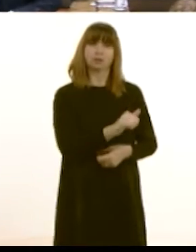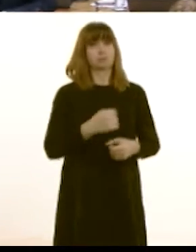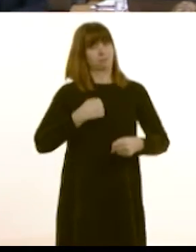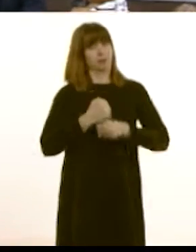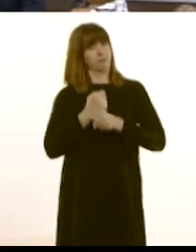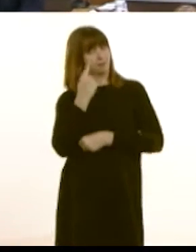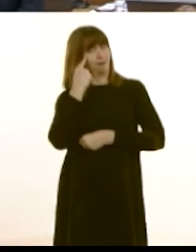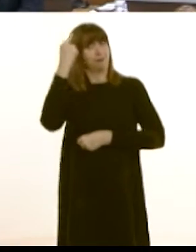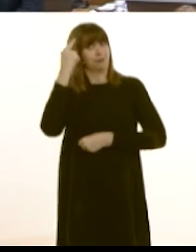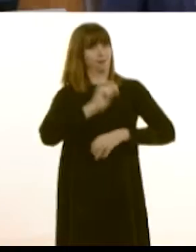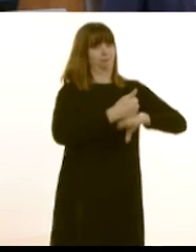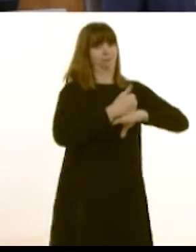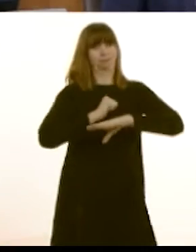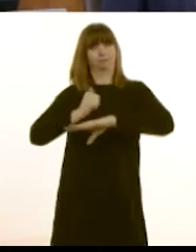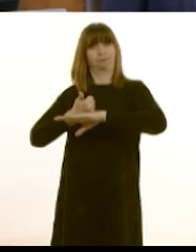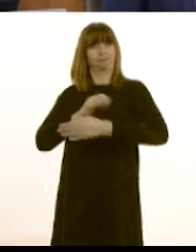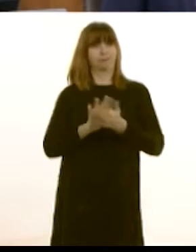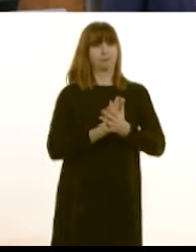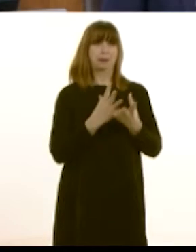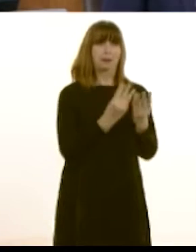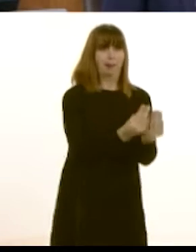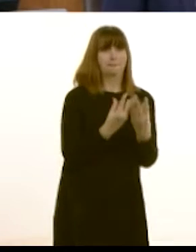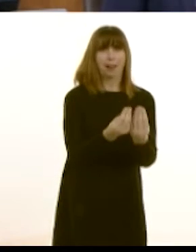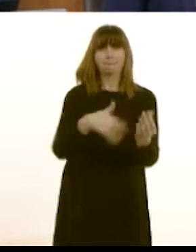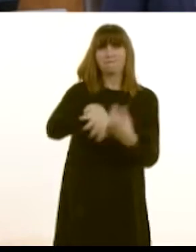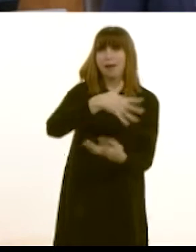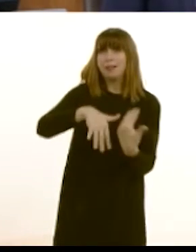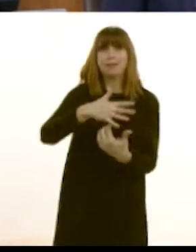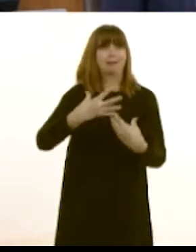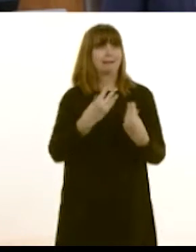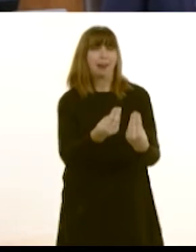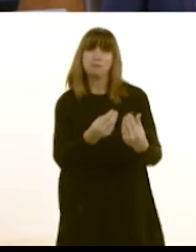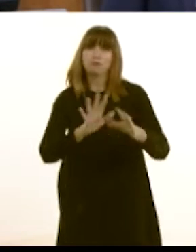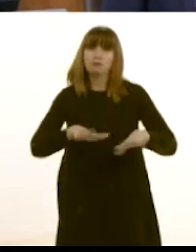has introduced in order to help many families and many children. That is a commitment that we will never waver from.